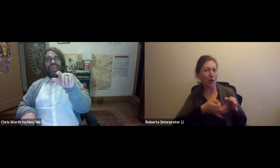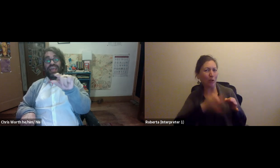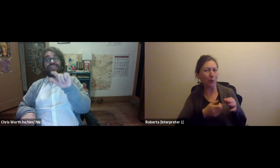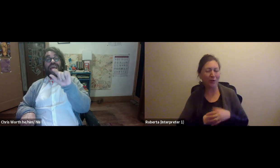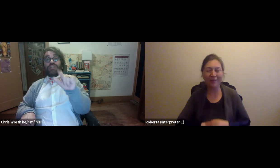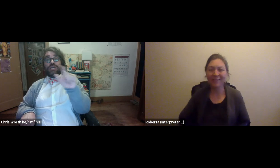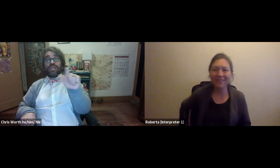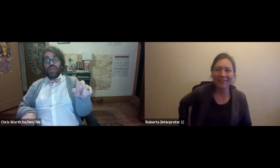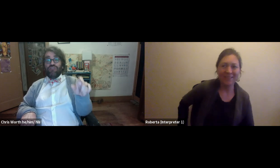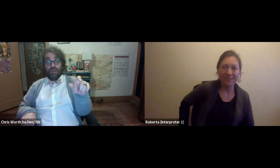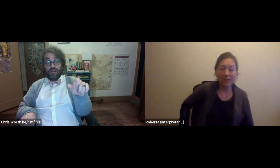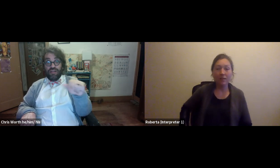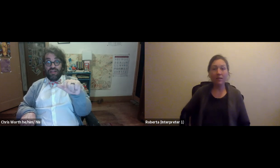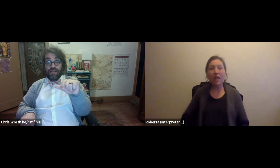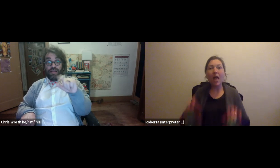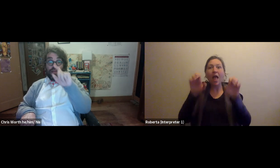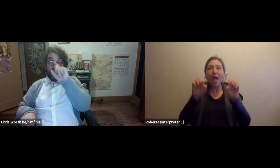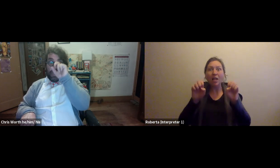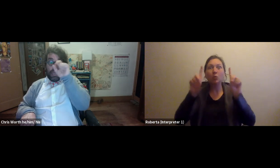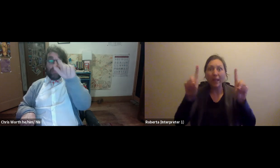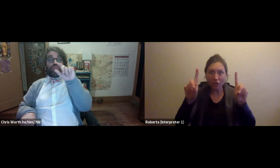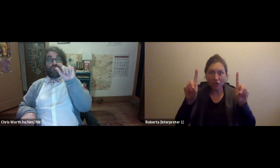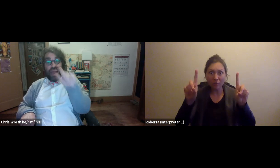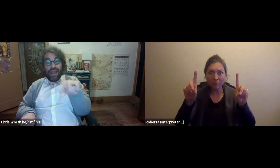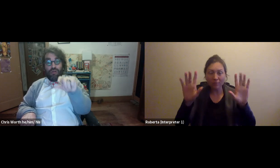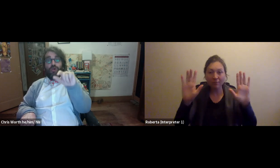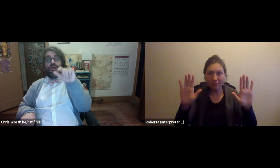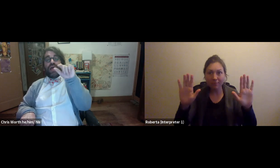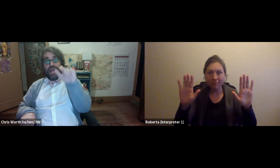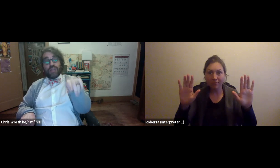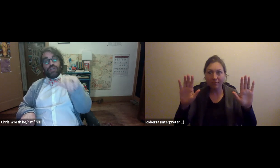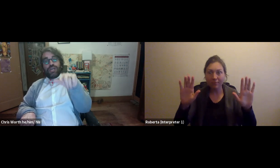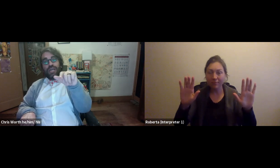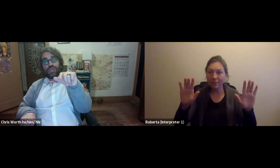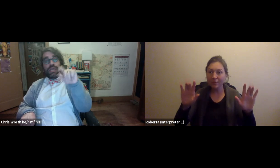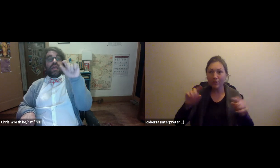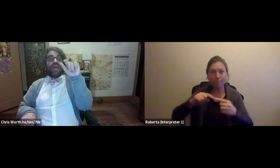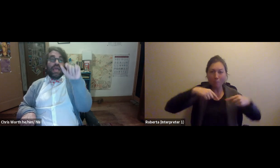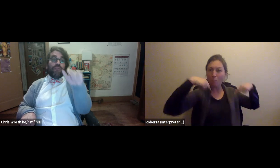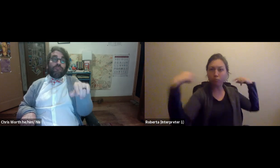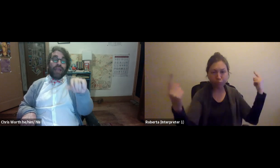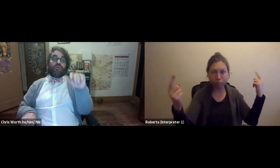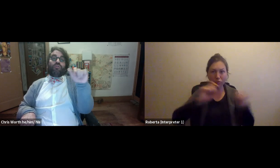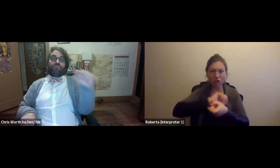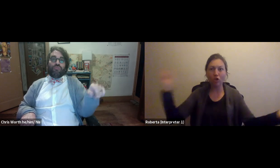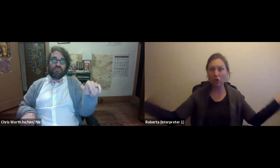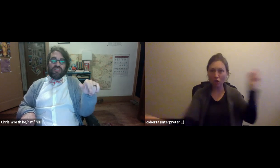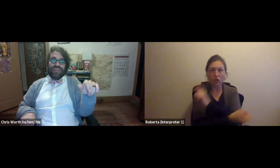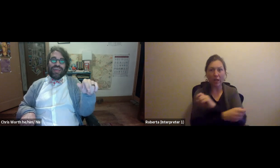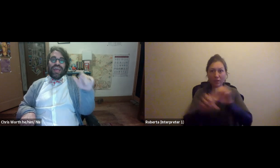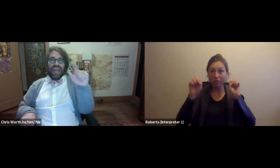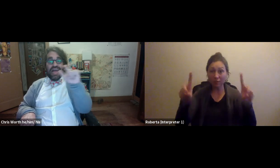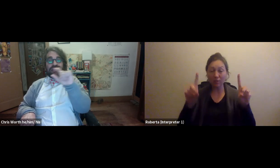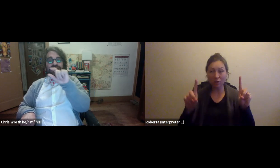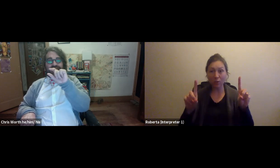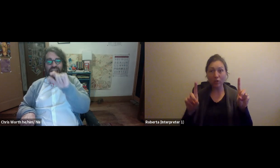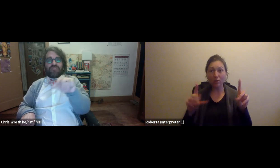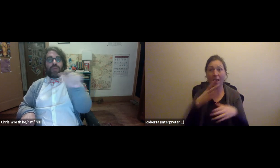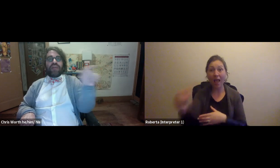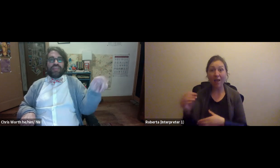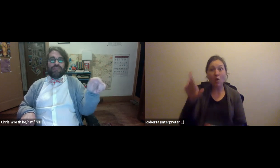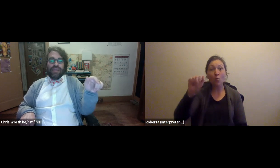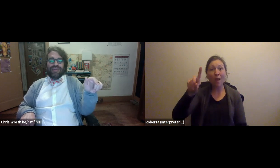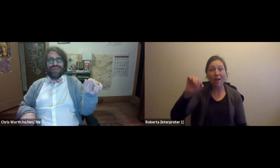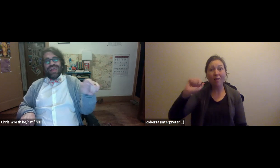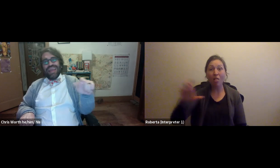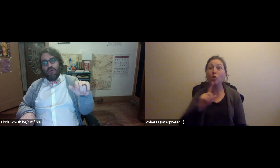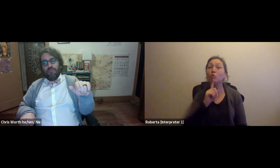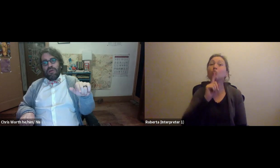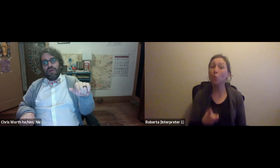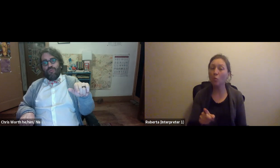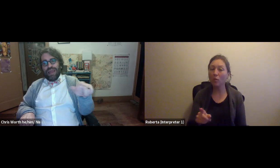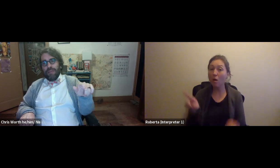is education. Is radical education and radical truth, and sex positivity. Now what do I mean